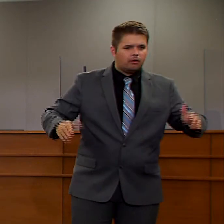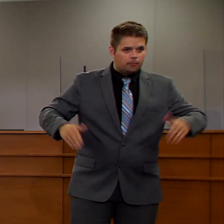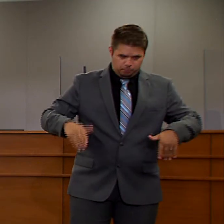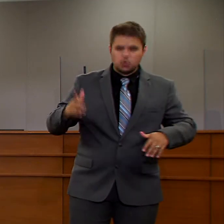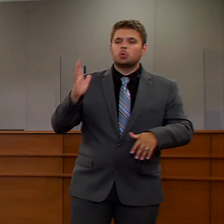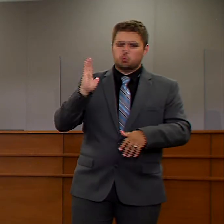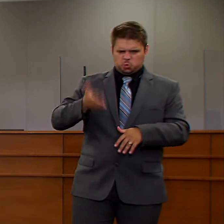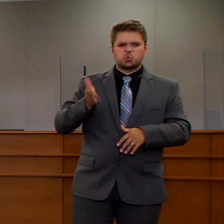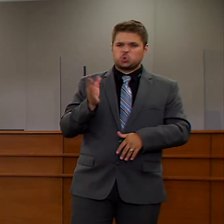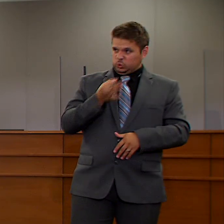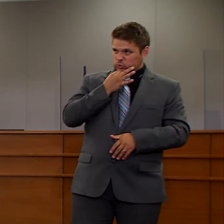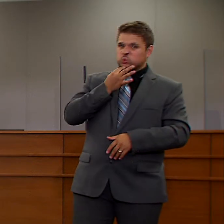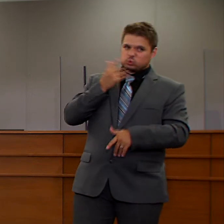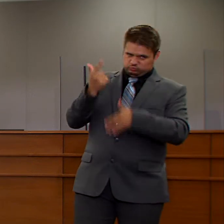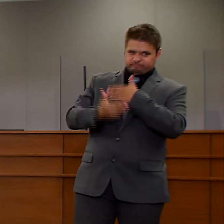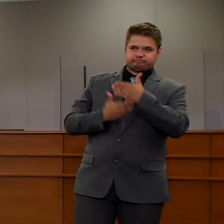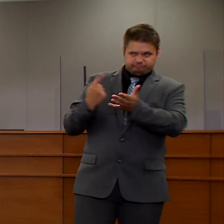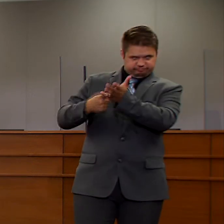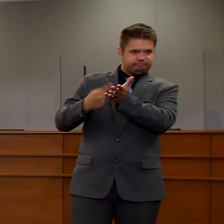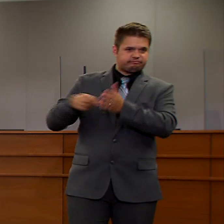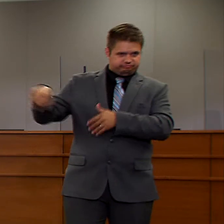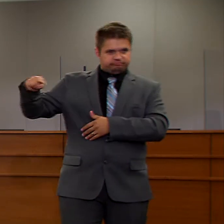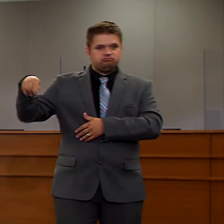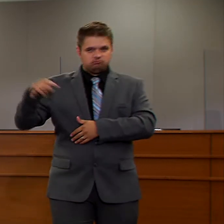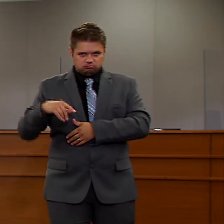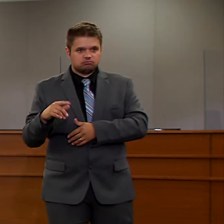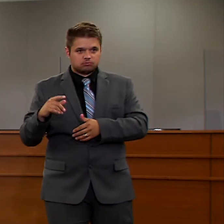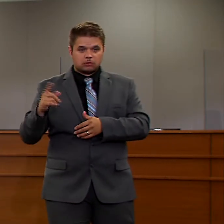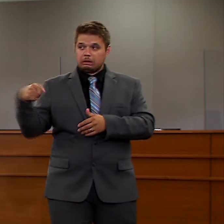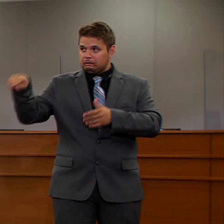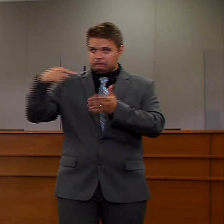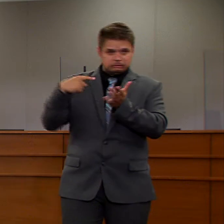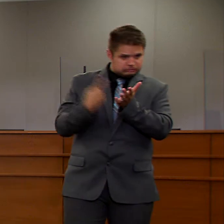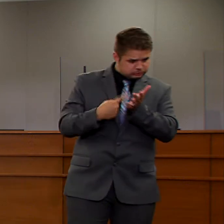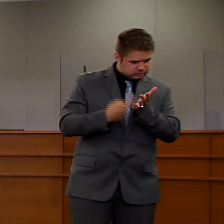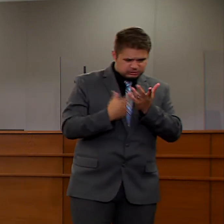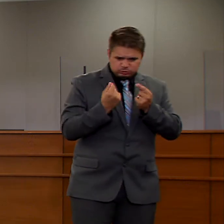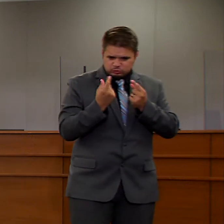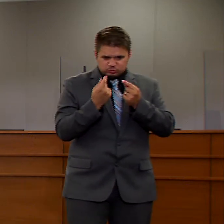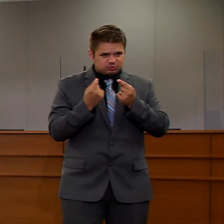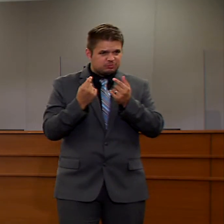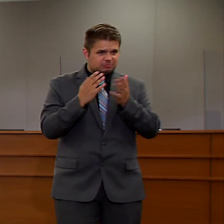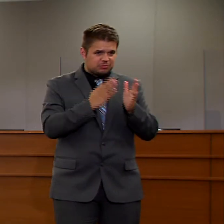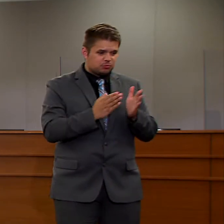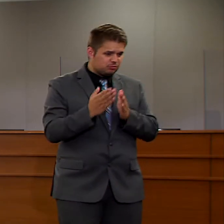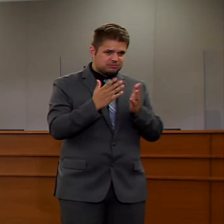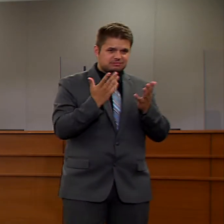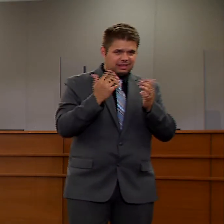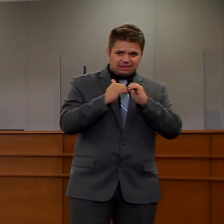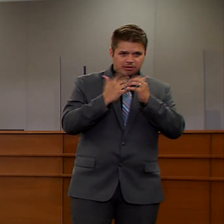are working together on this decision and also collaborating with Dr. Melnick and the Clark County Public Health.